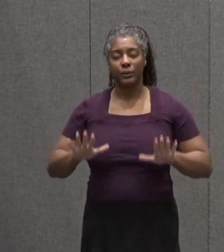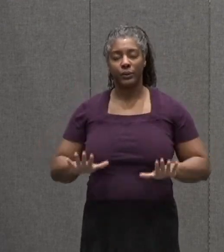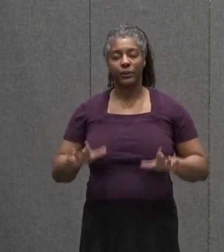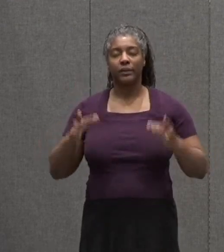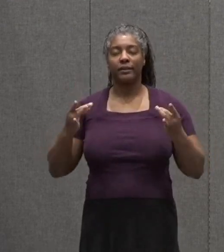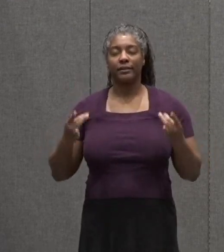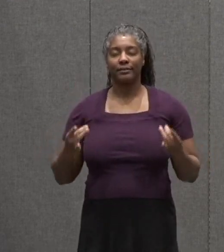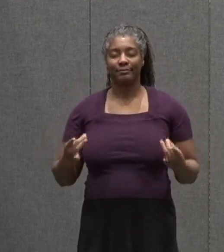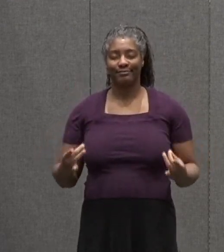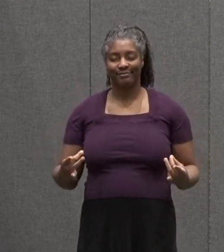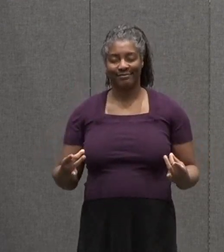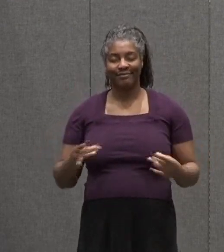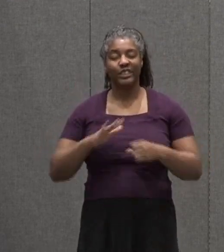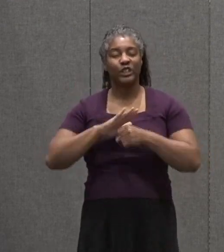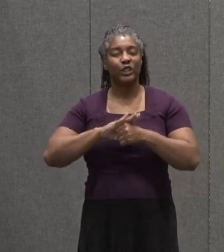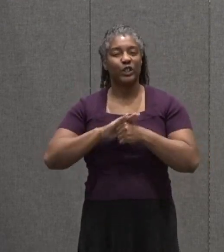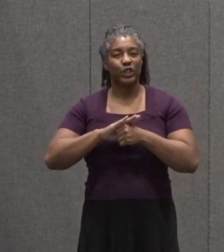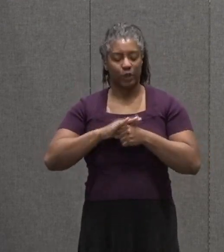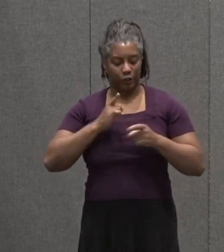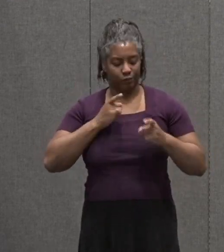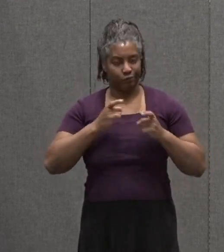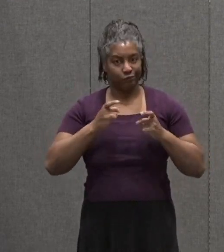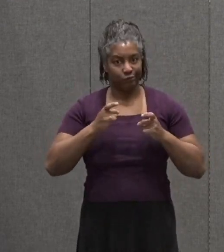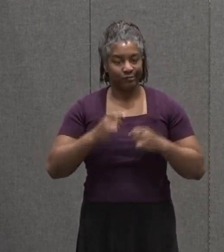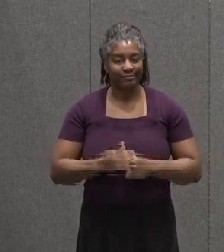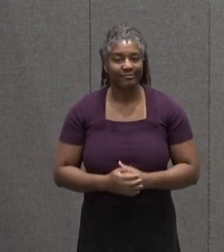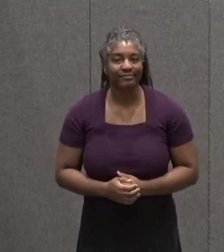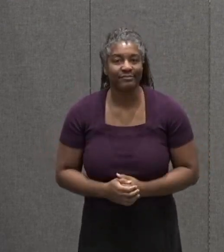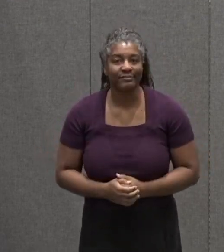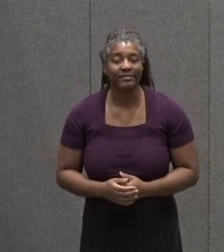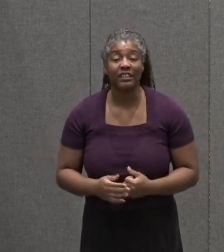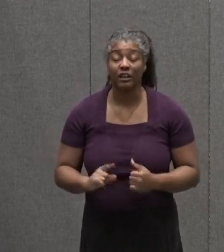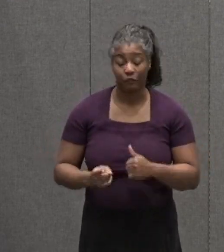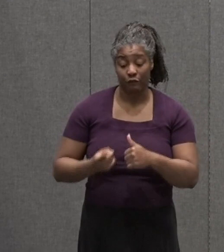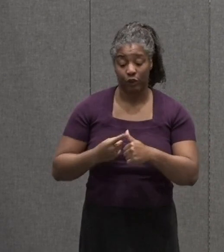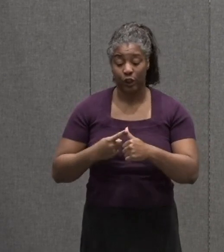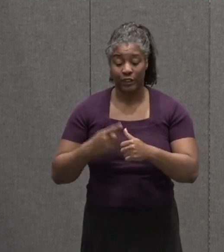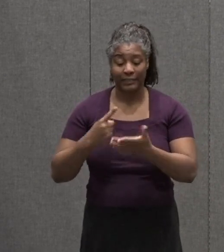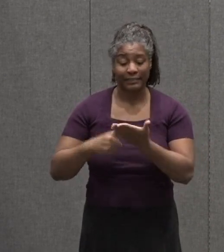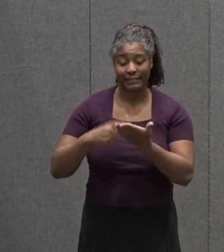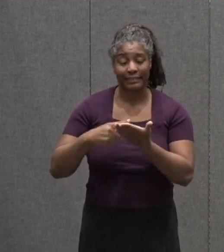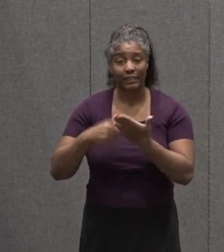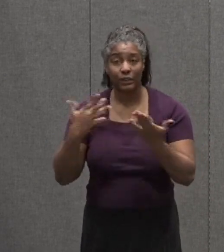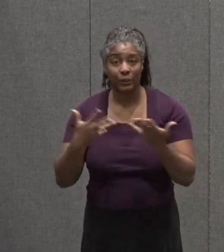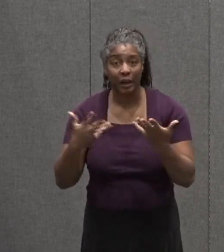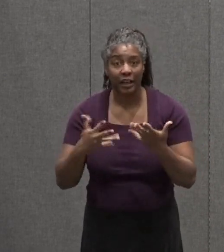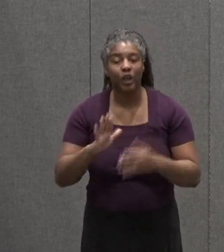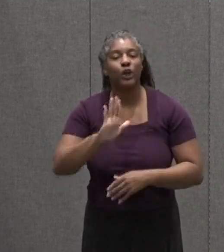First, I'm gonna talk to you, brain. So what I'd like you to do